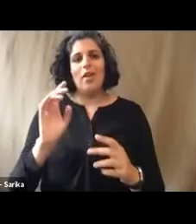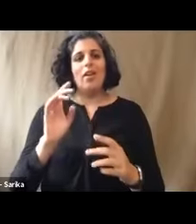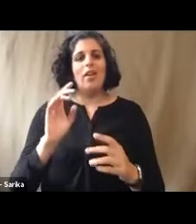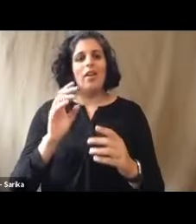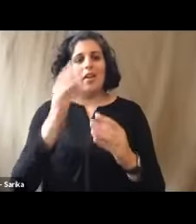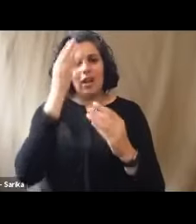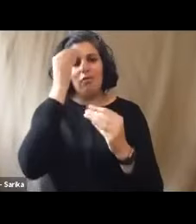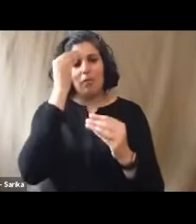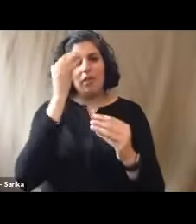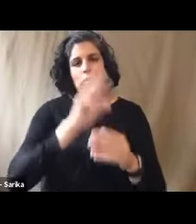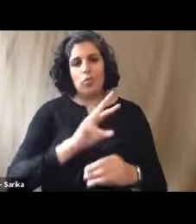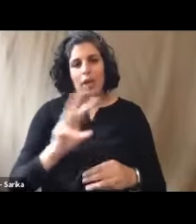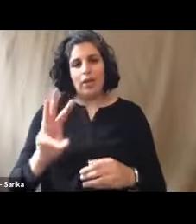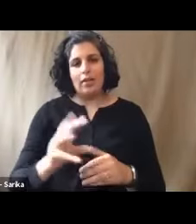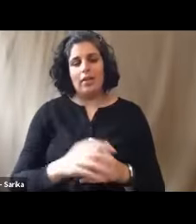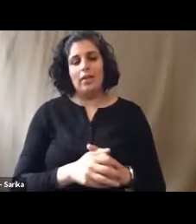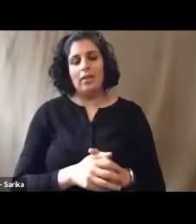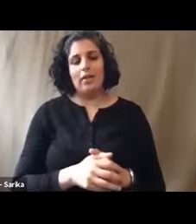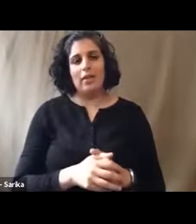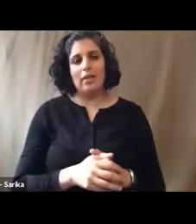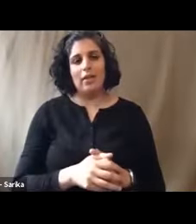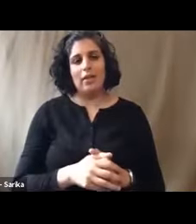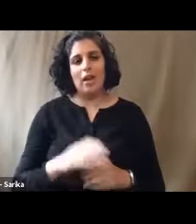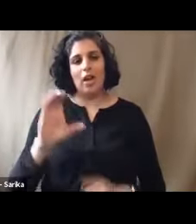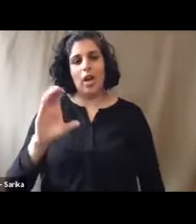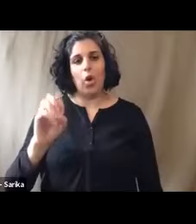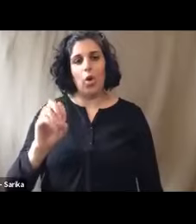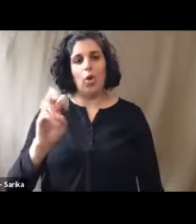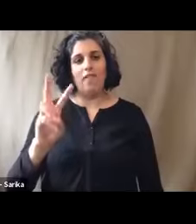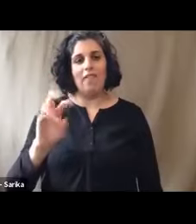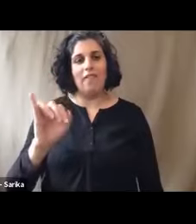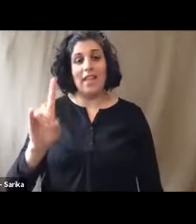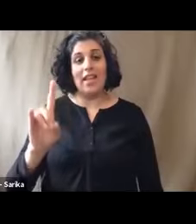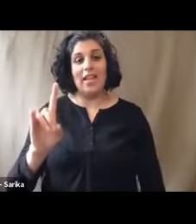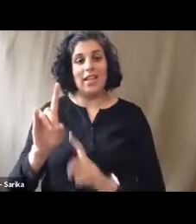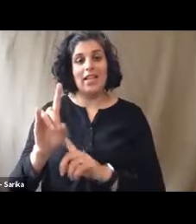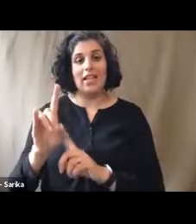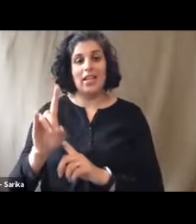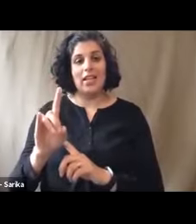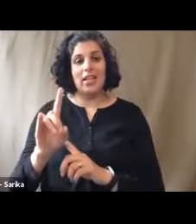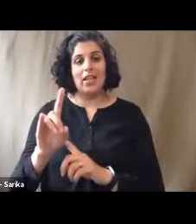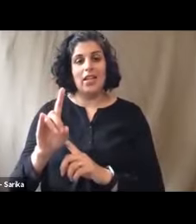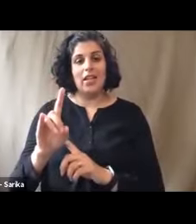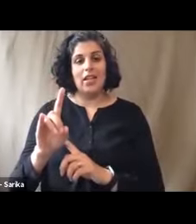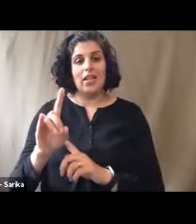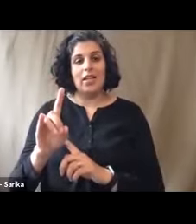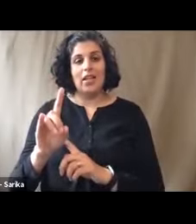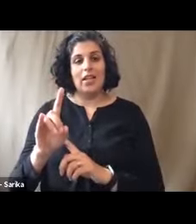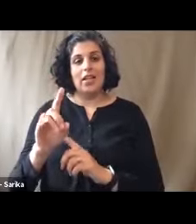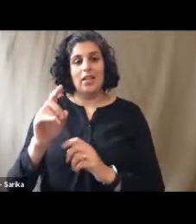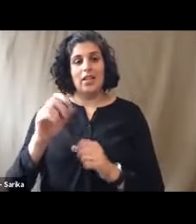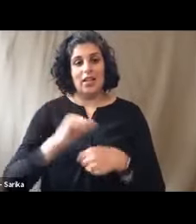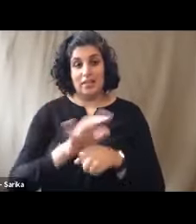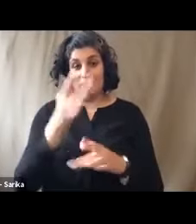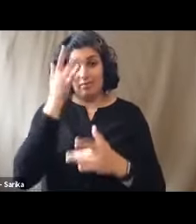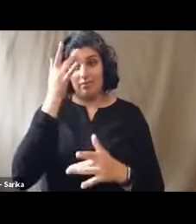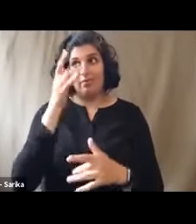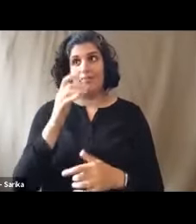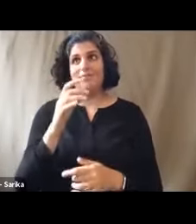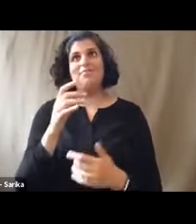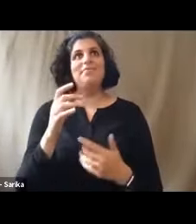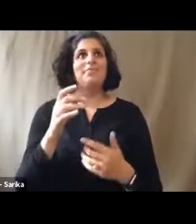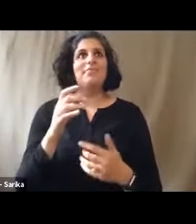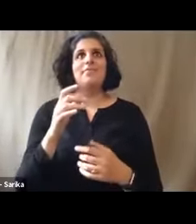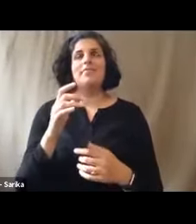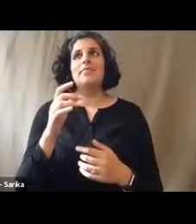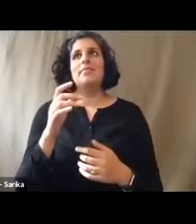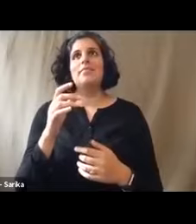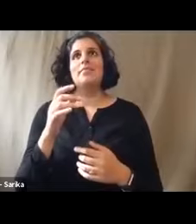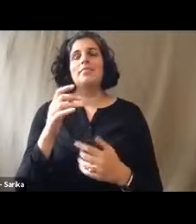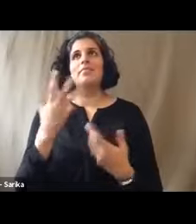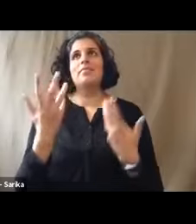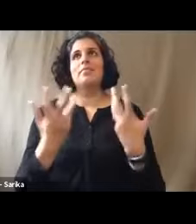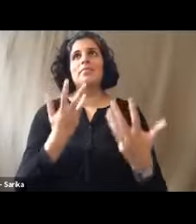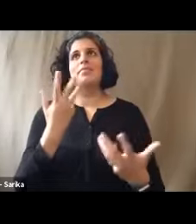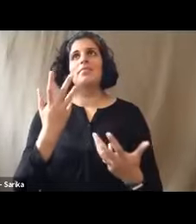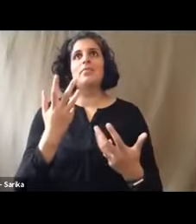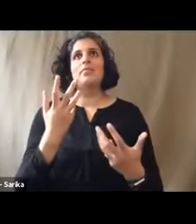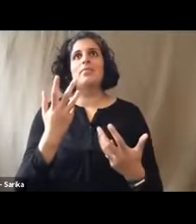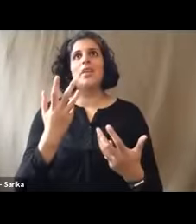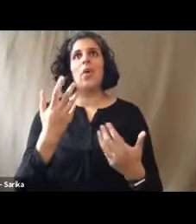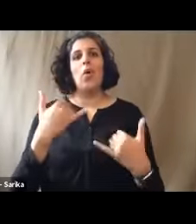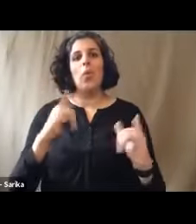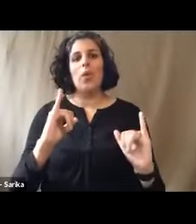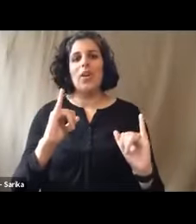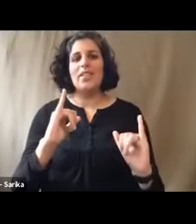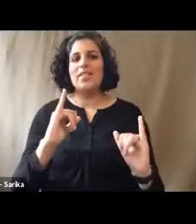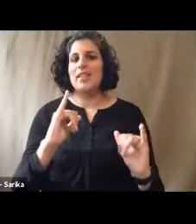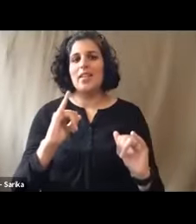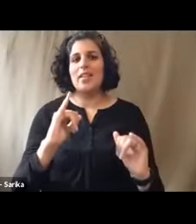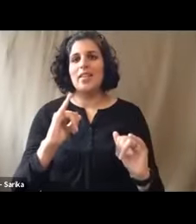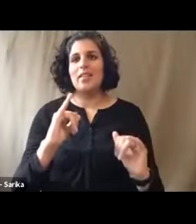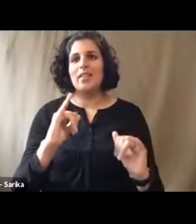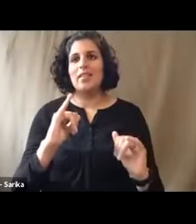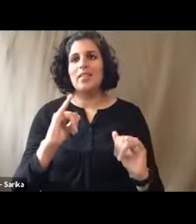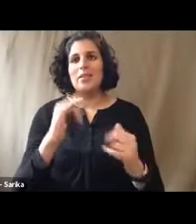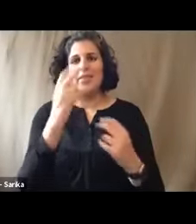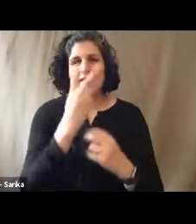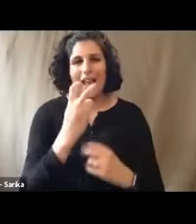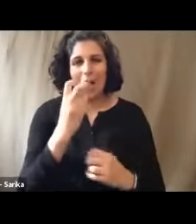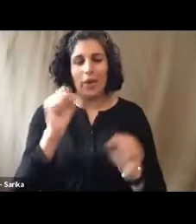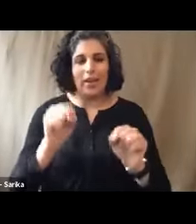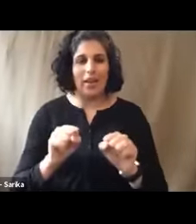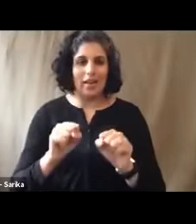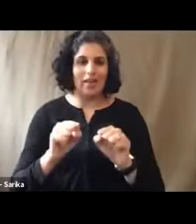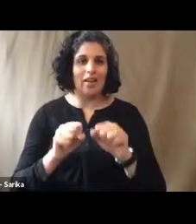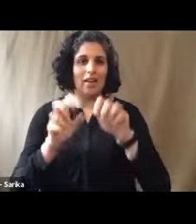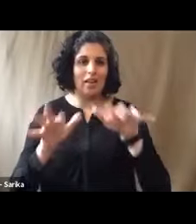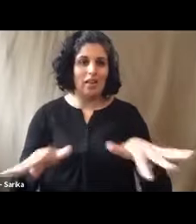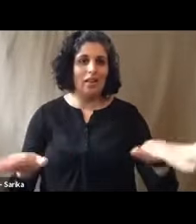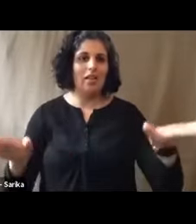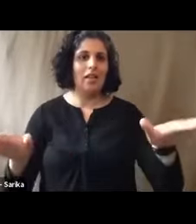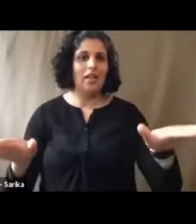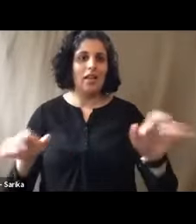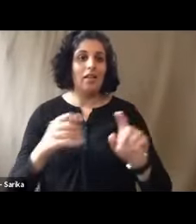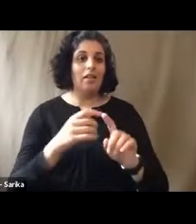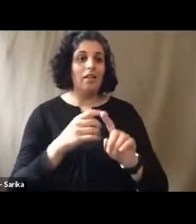COVID is not known yet to be passed in this way, from person to person by sharing the